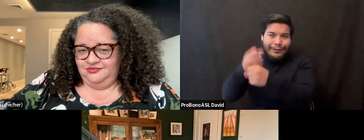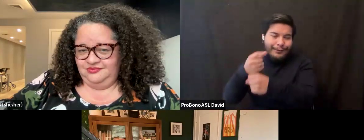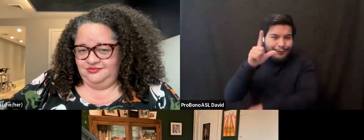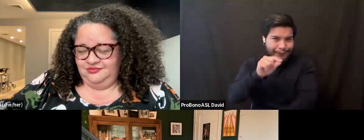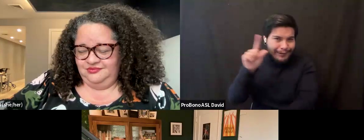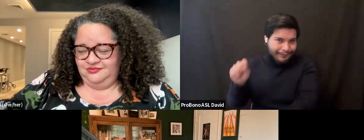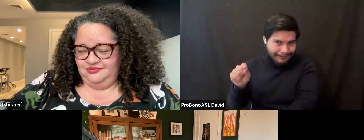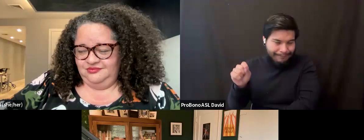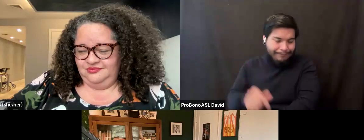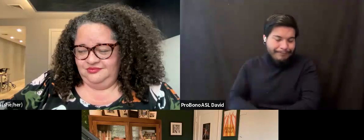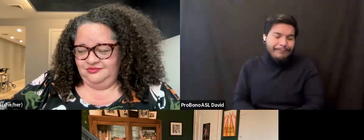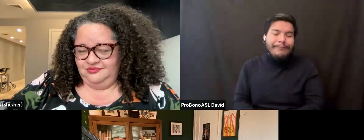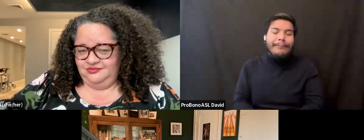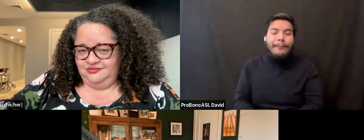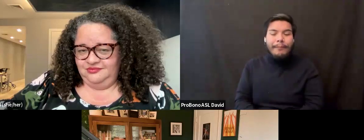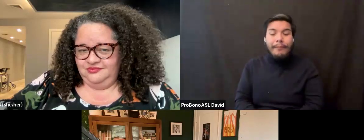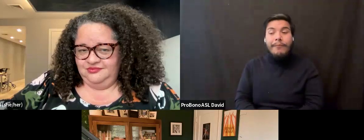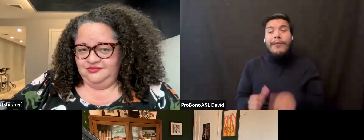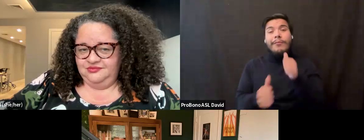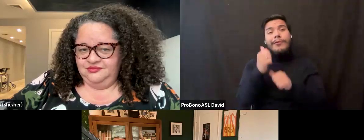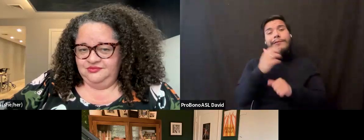And most of my work has focused on